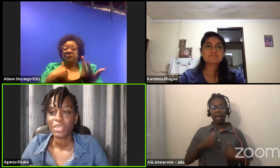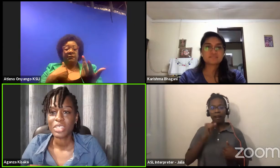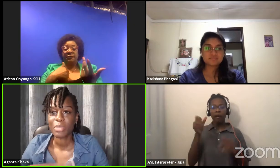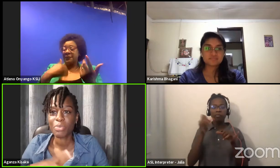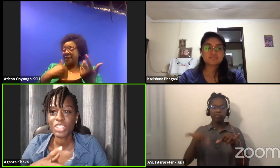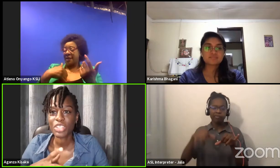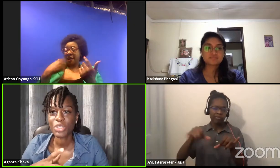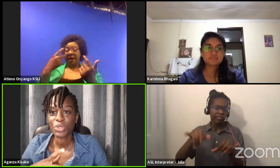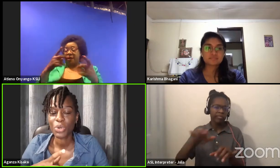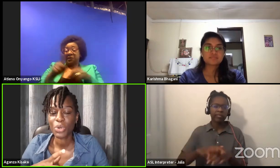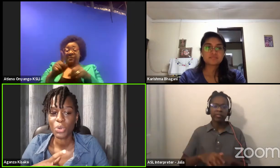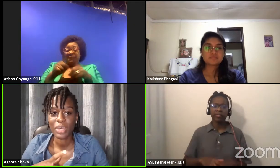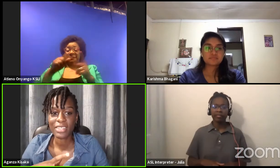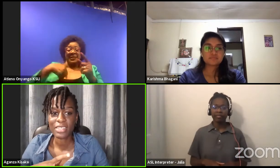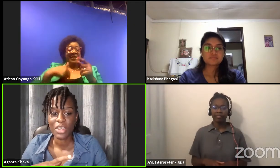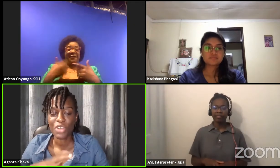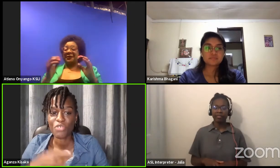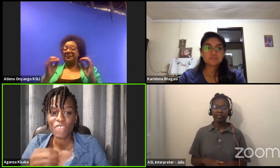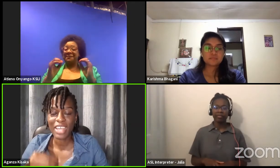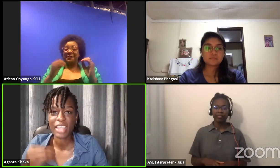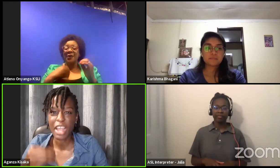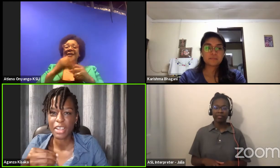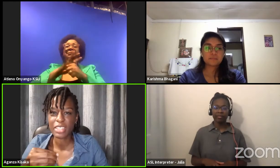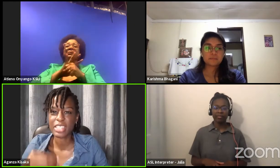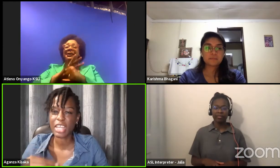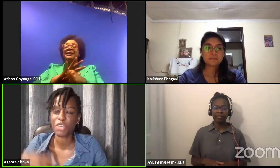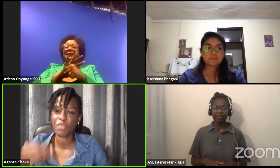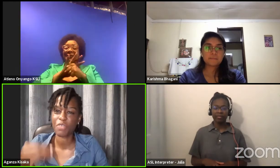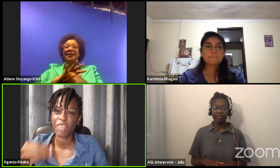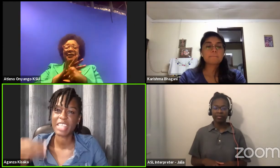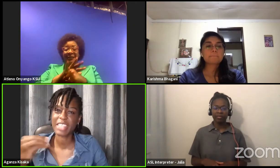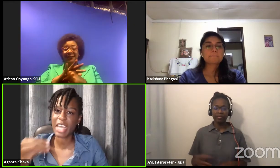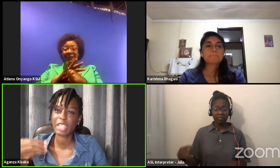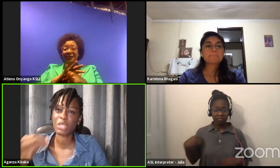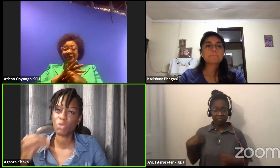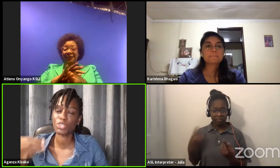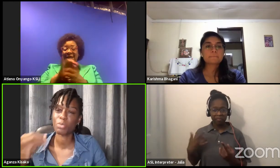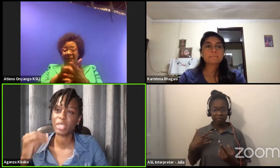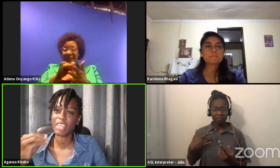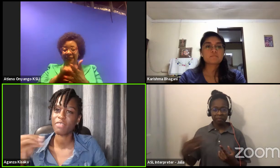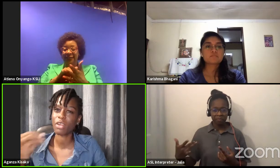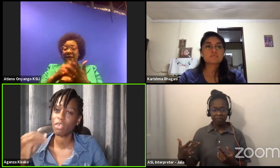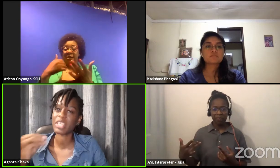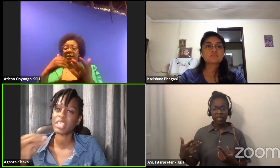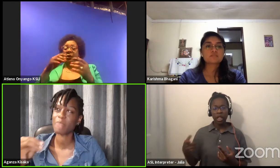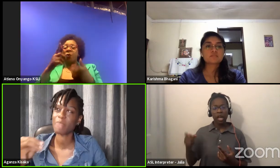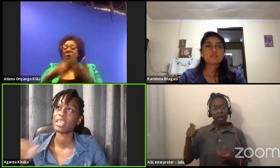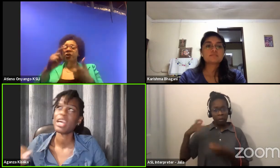There is a pressure to always write characters that convey exactly what you believe at all times